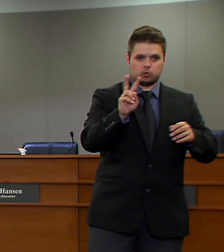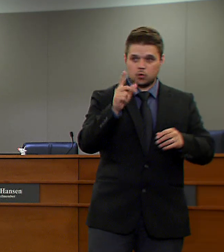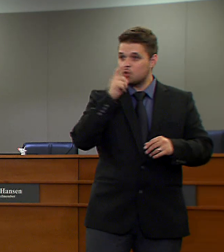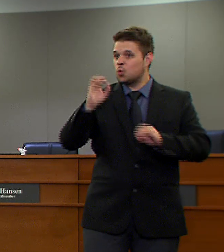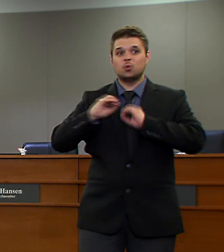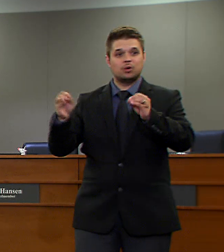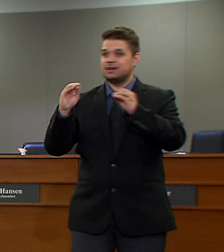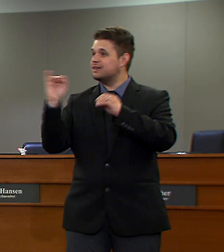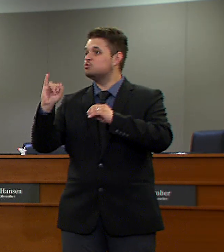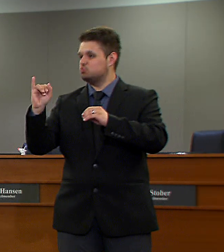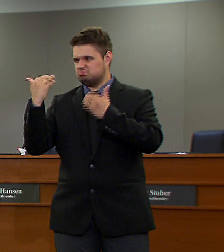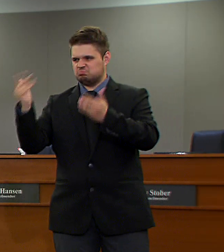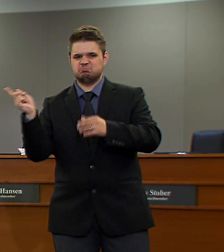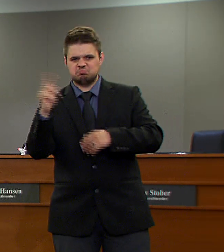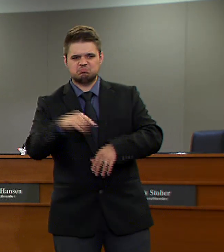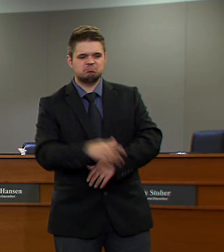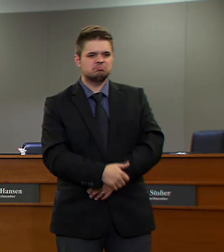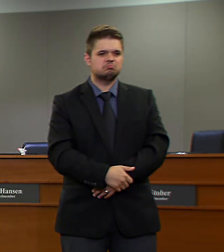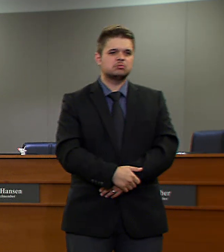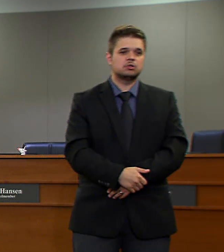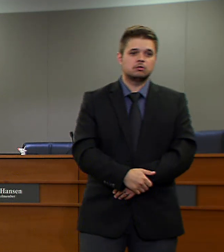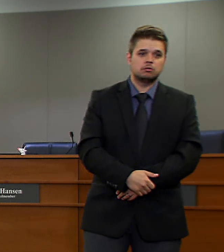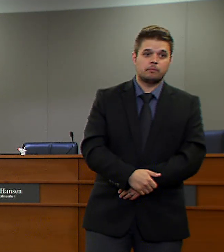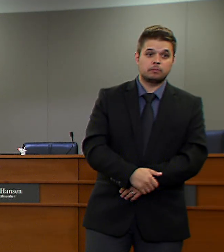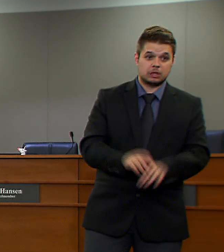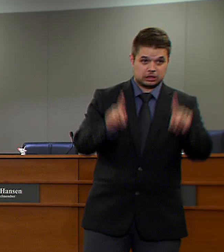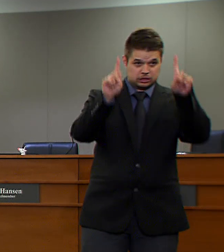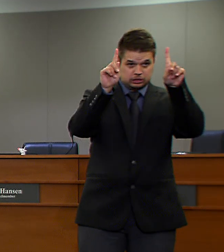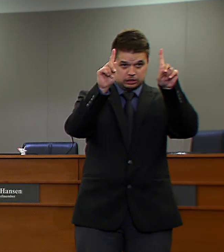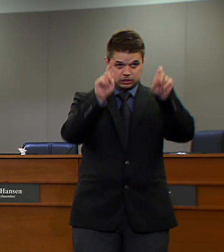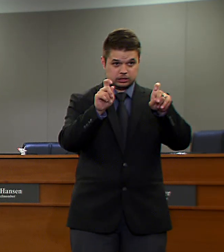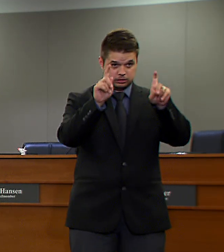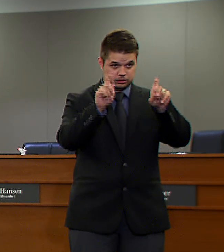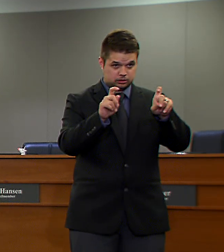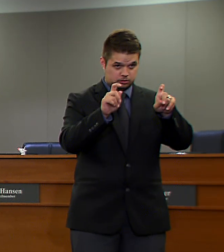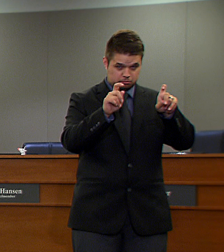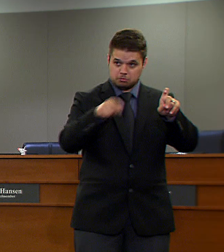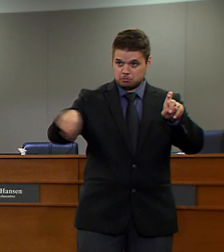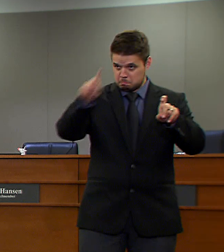Testing should come at no cost to the patient, whether they have insurance or not.